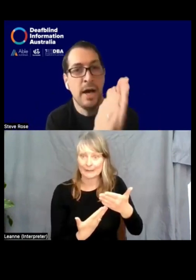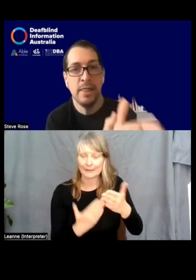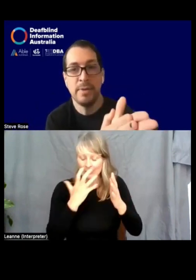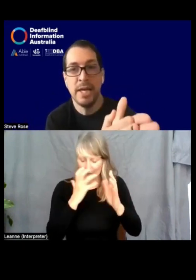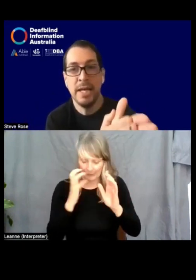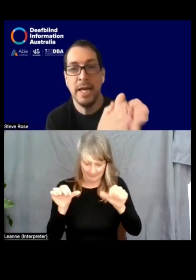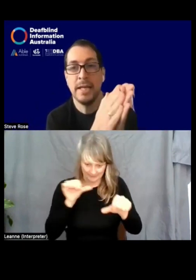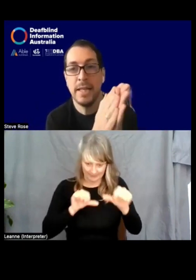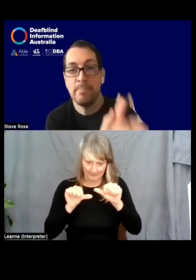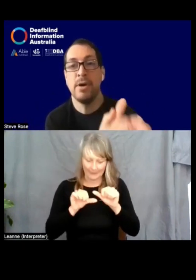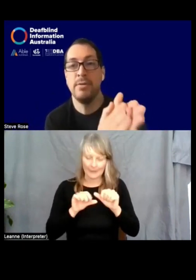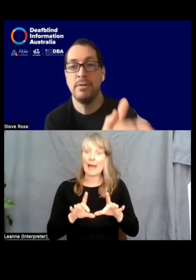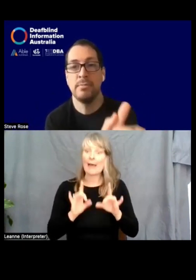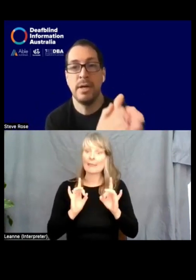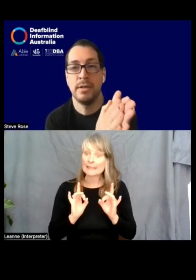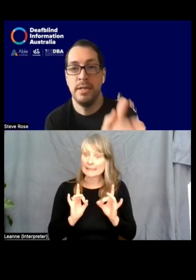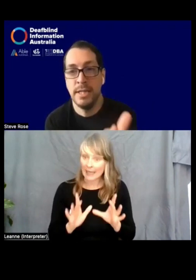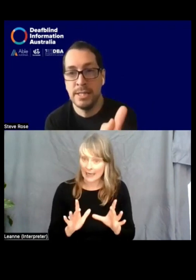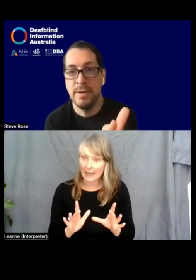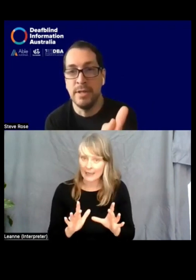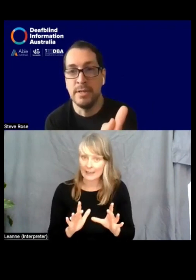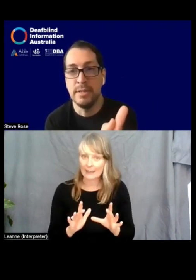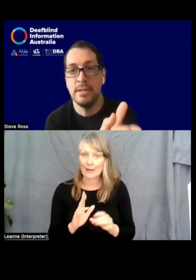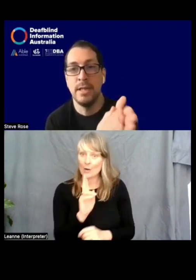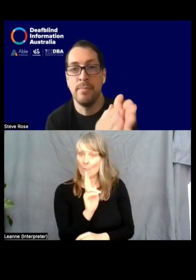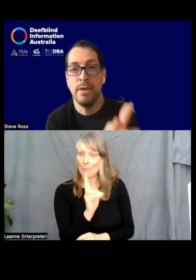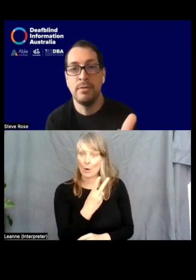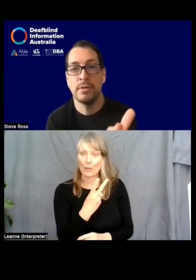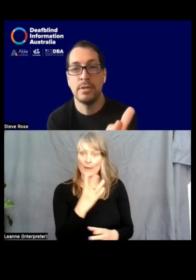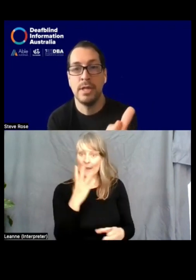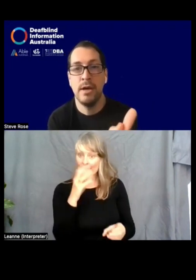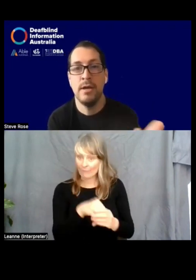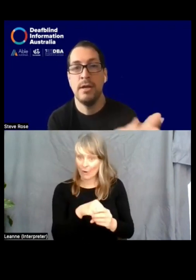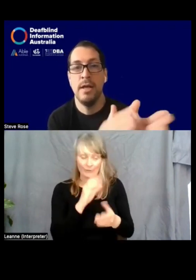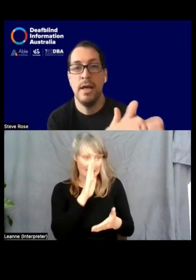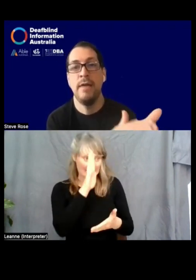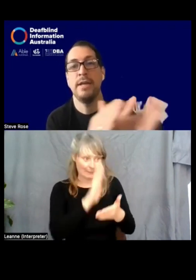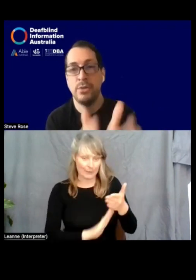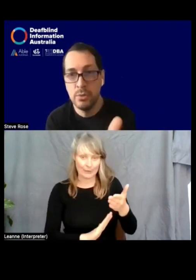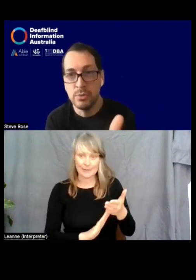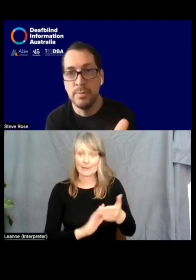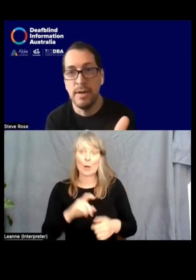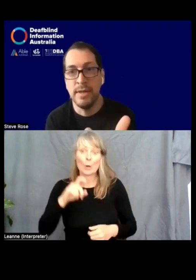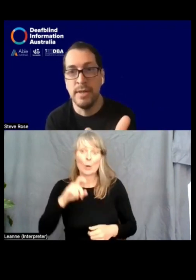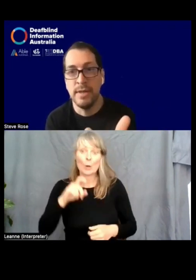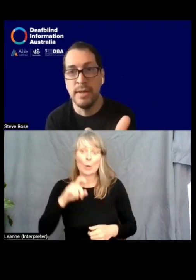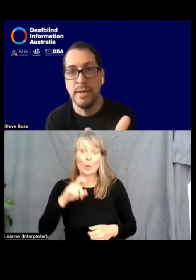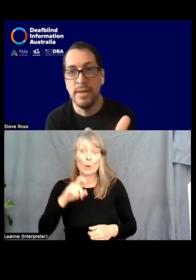At the beginning they both took part in the experience. They both took a turn and then talked about that experience.